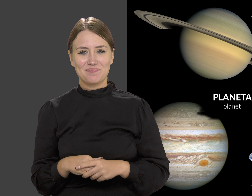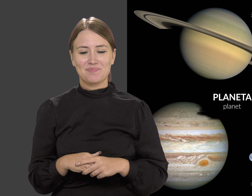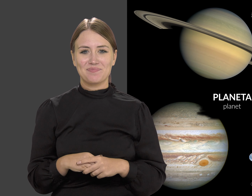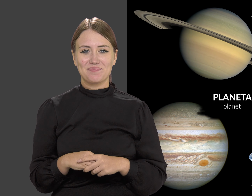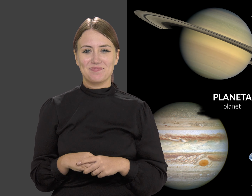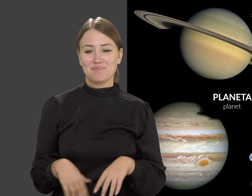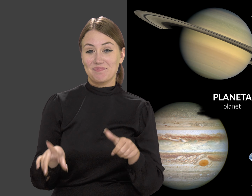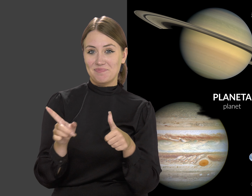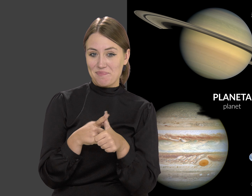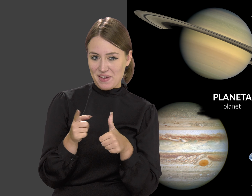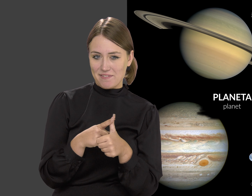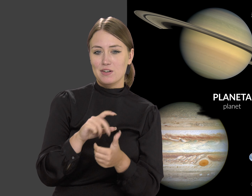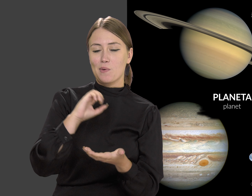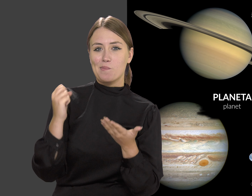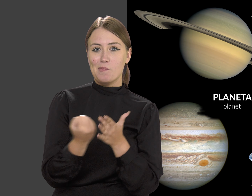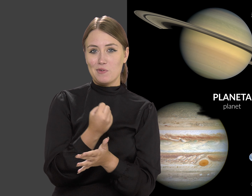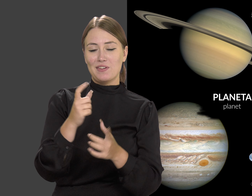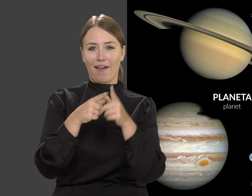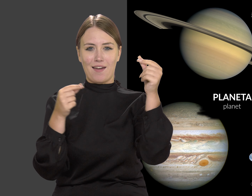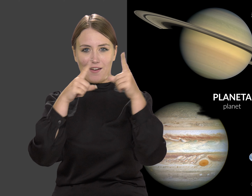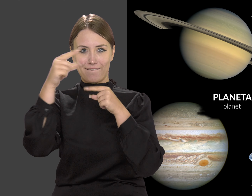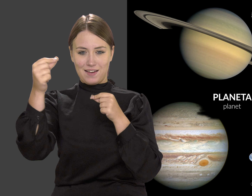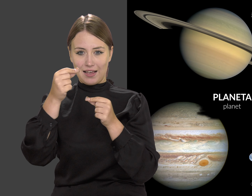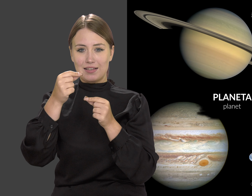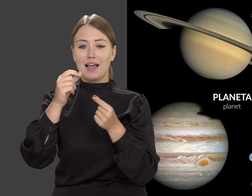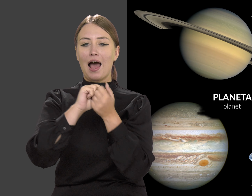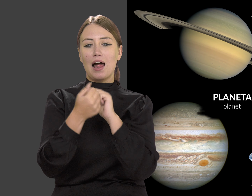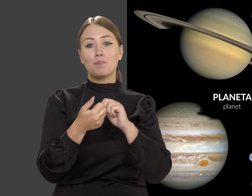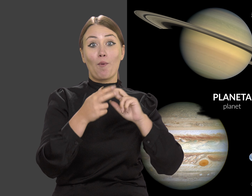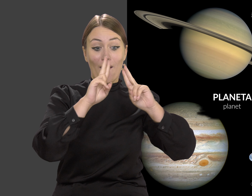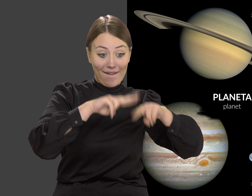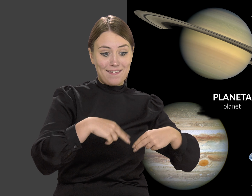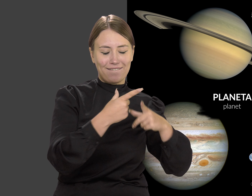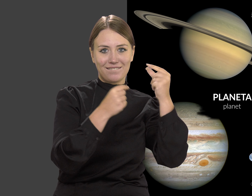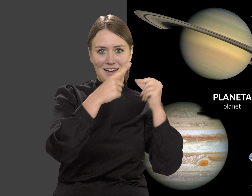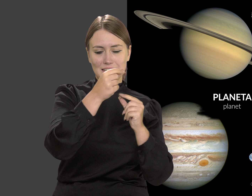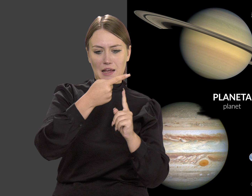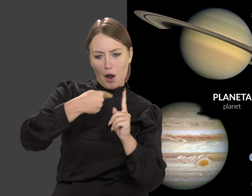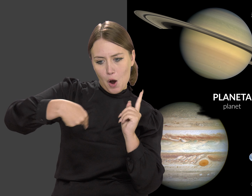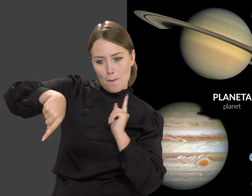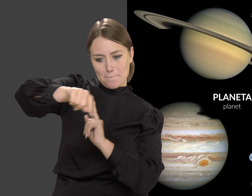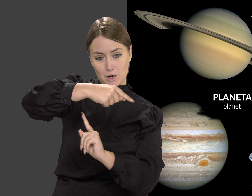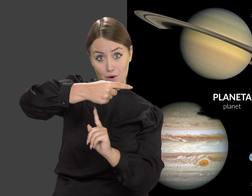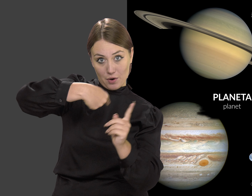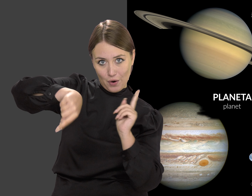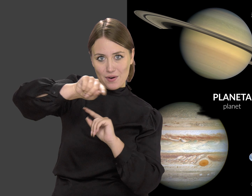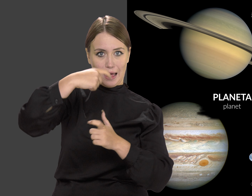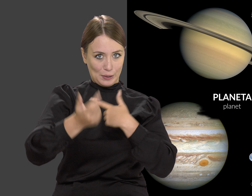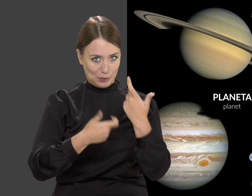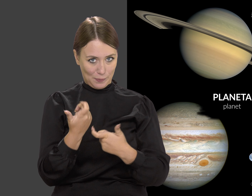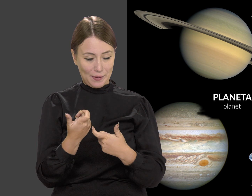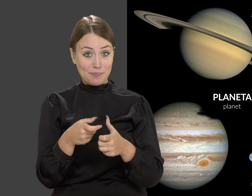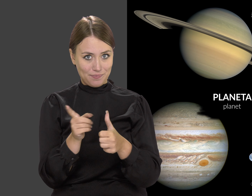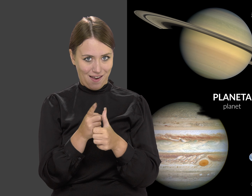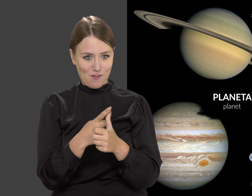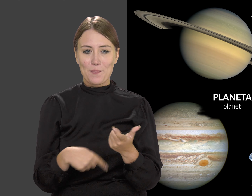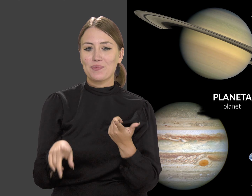1. It must orbit a star or the remains of a star;